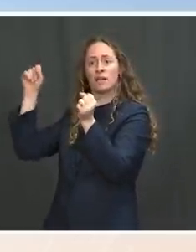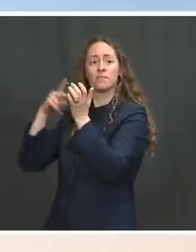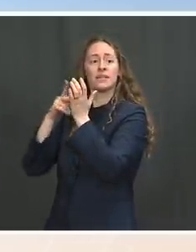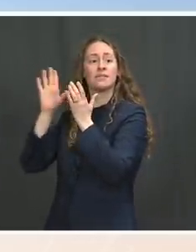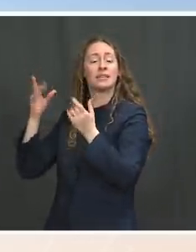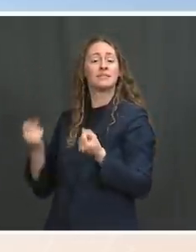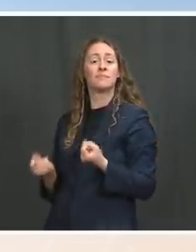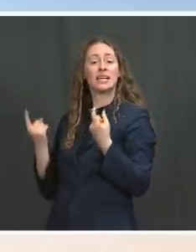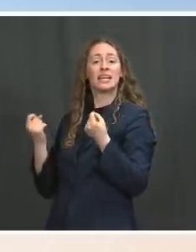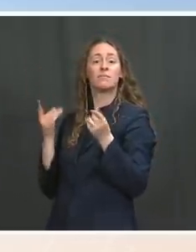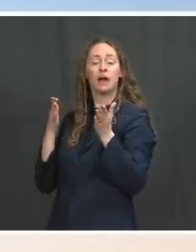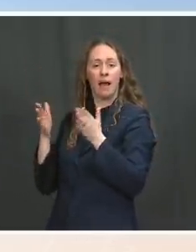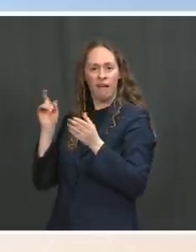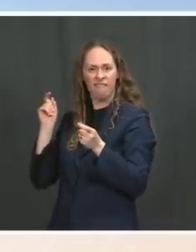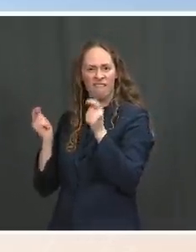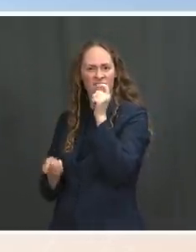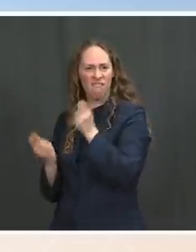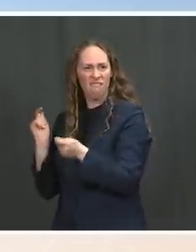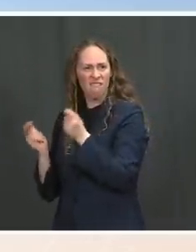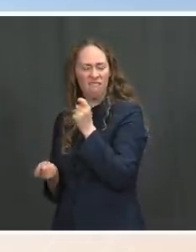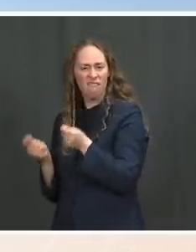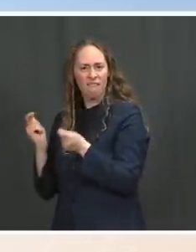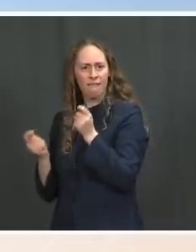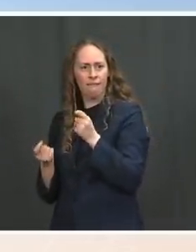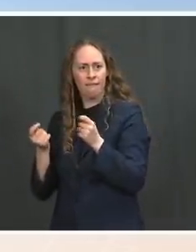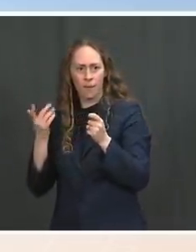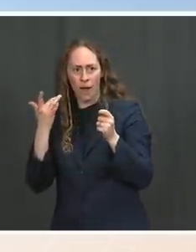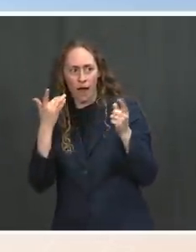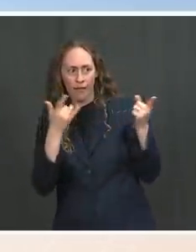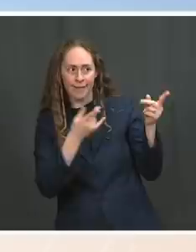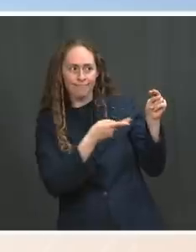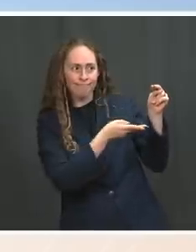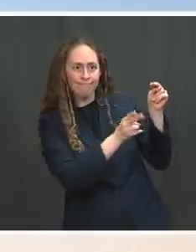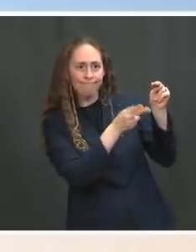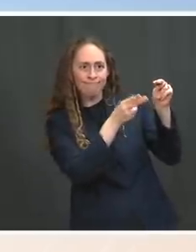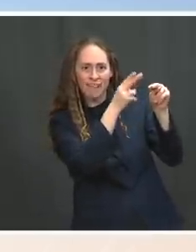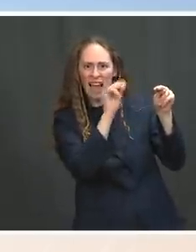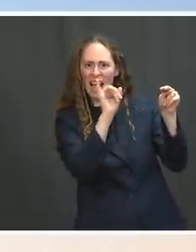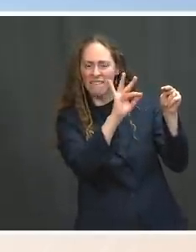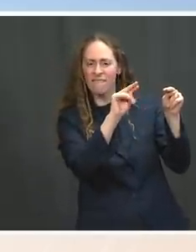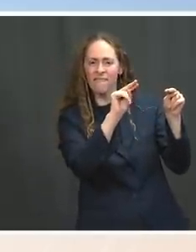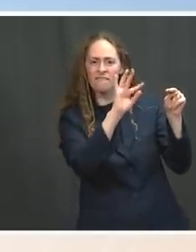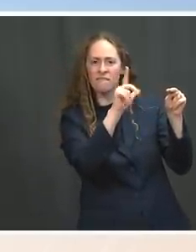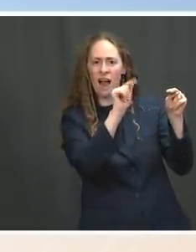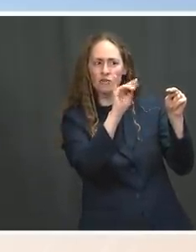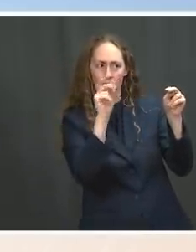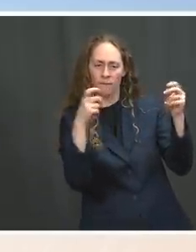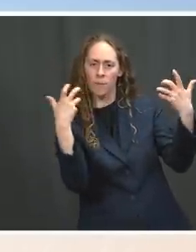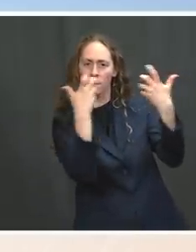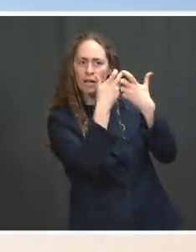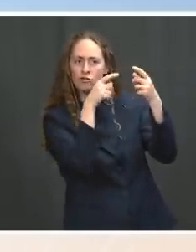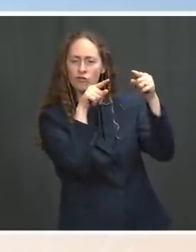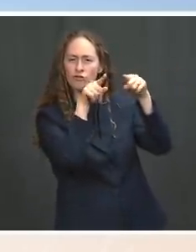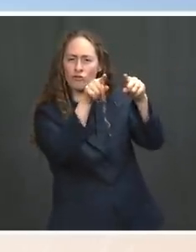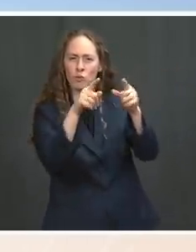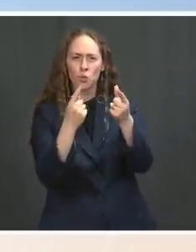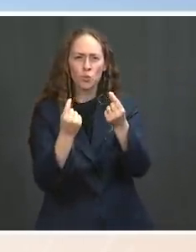kind of, quarter after quarter? And then, you know, there's -- a phrase that's been used a bit by some administration officials --